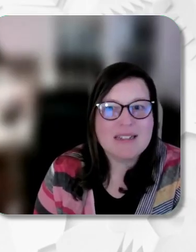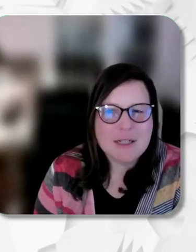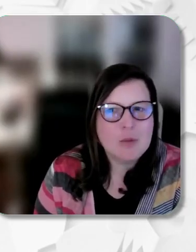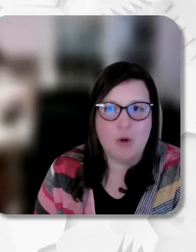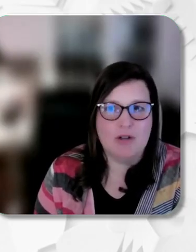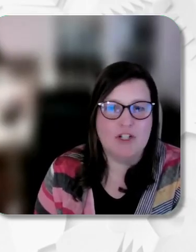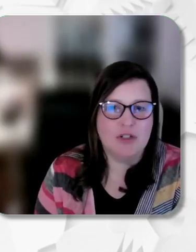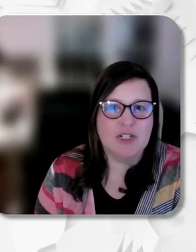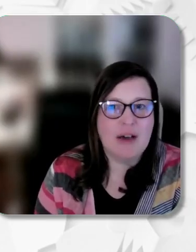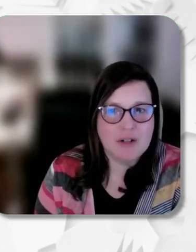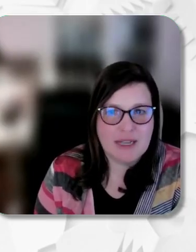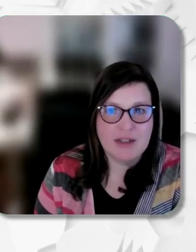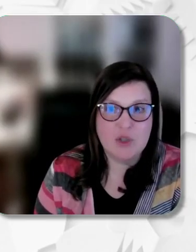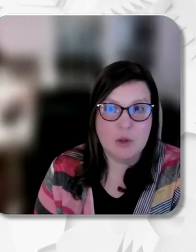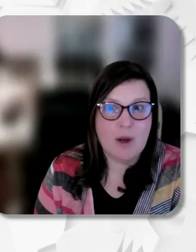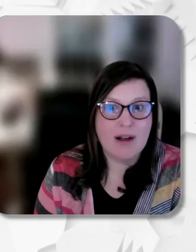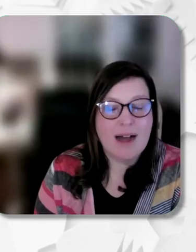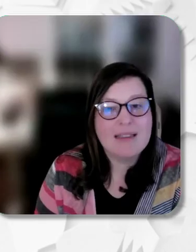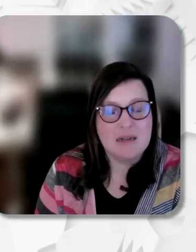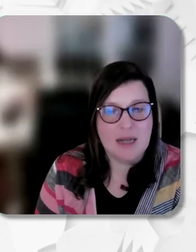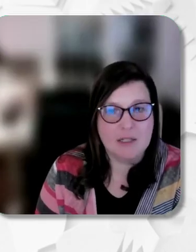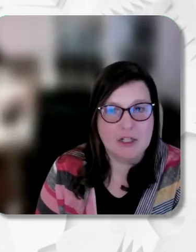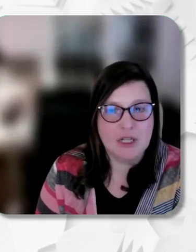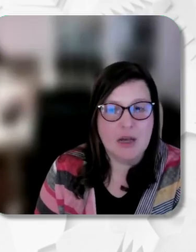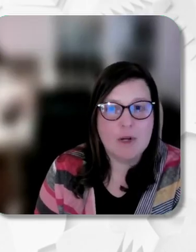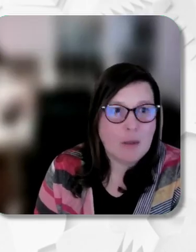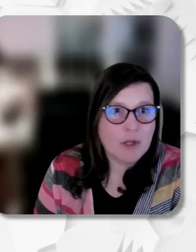is still important for children to understand and to acquire content knowledge. But I would